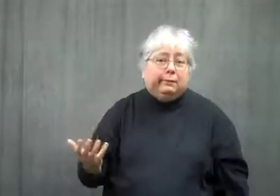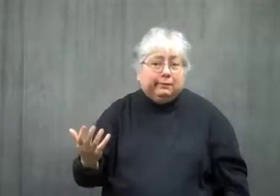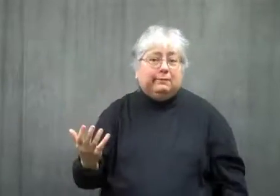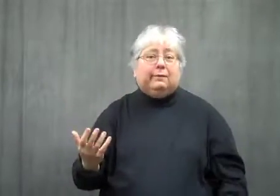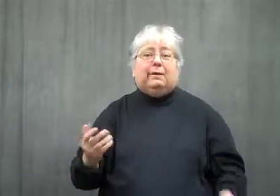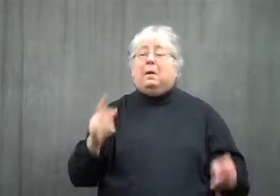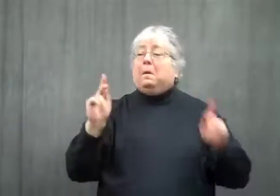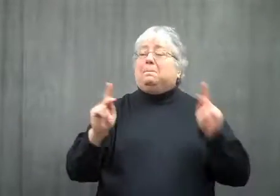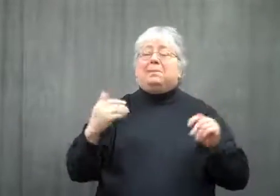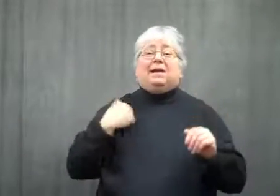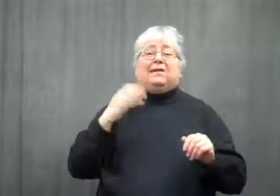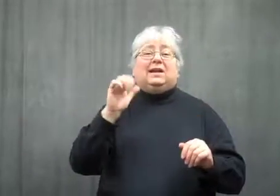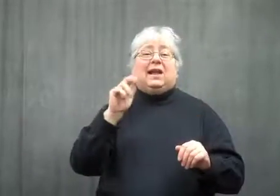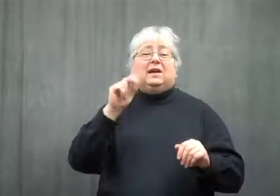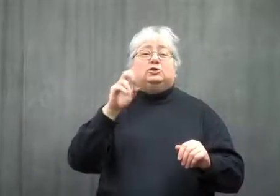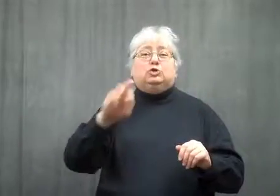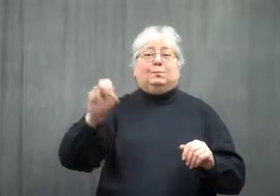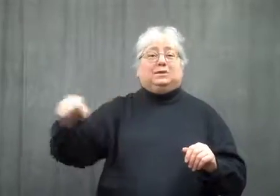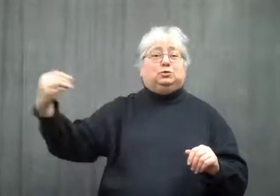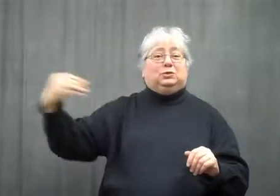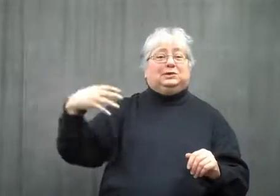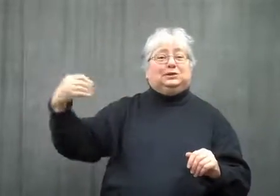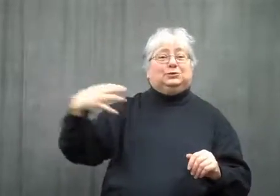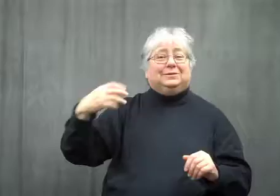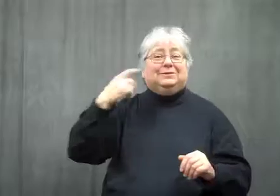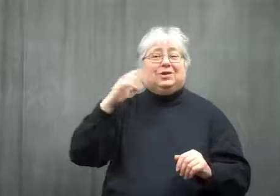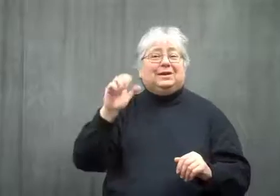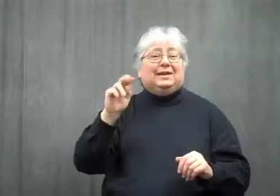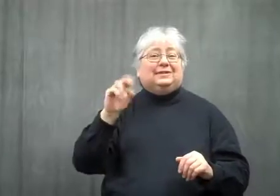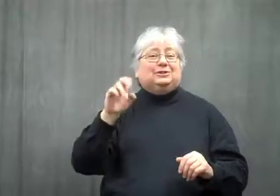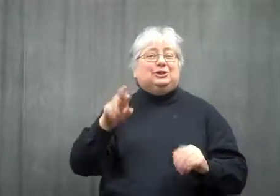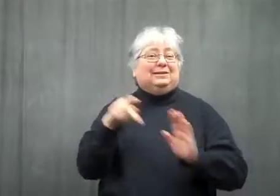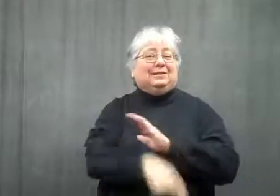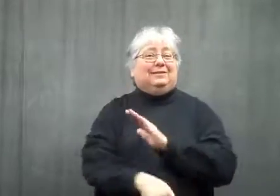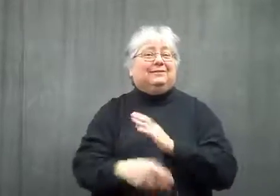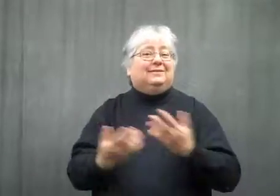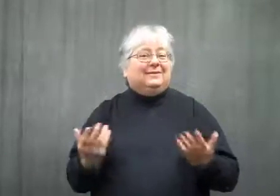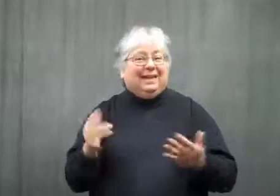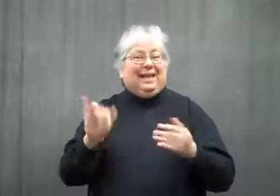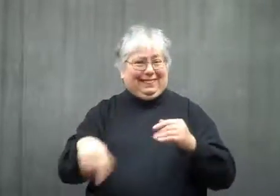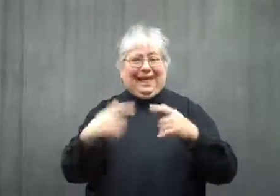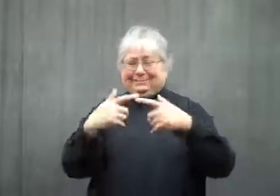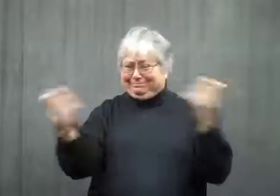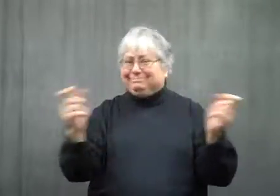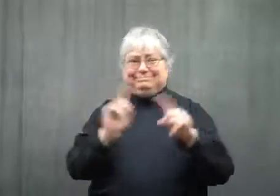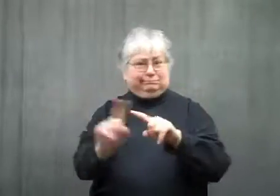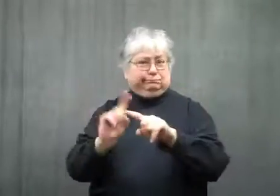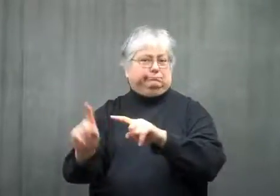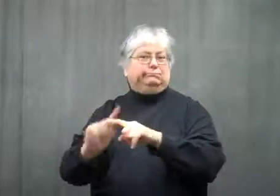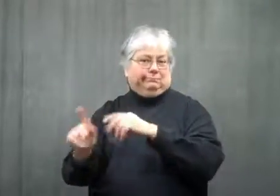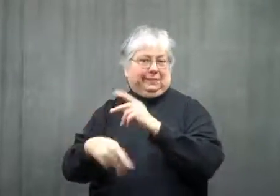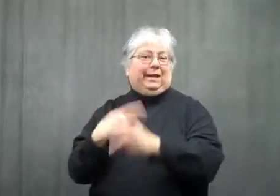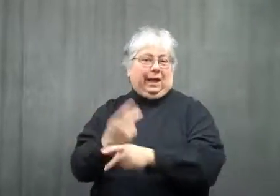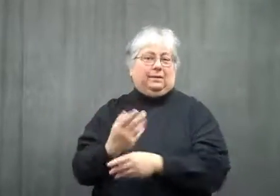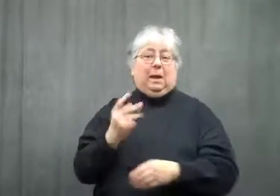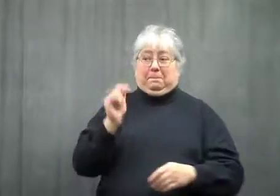People with cancer undergo radiation therapy to destroy the cancer. There are a lot of different kinds.